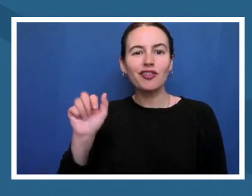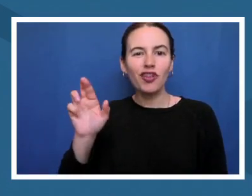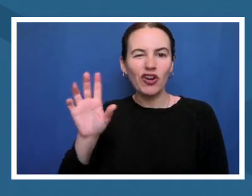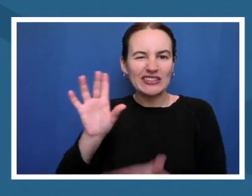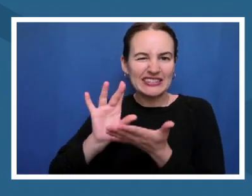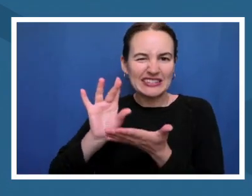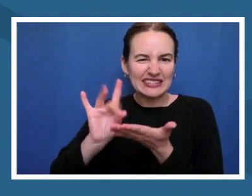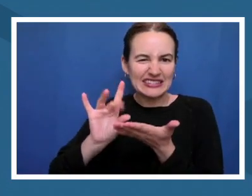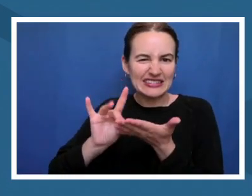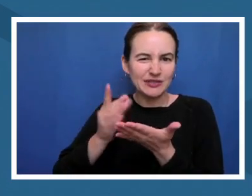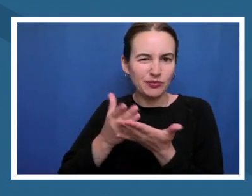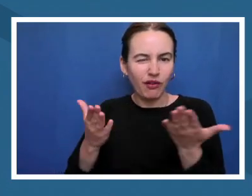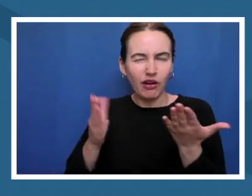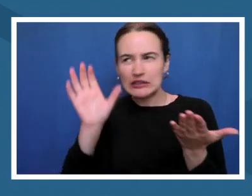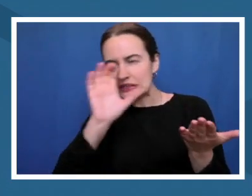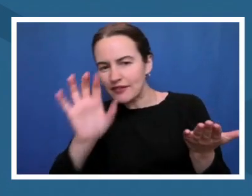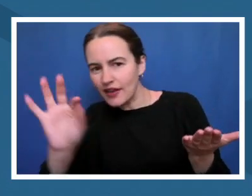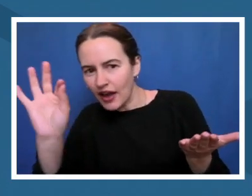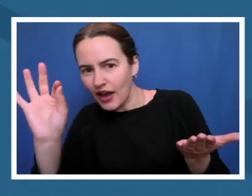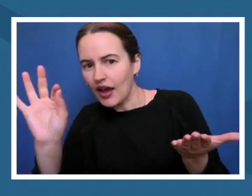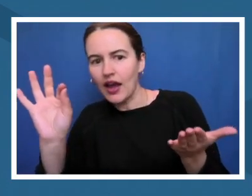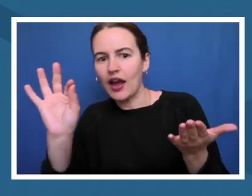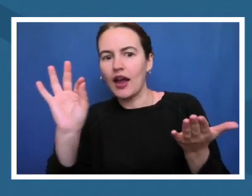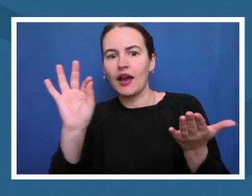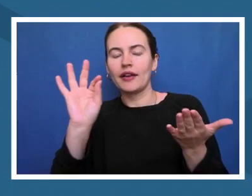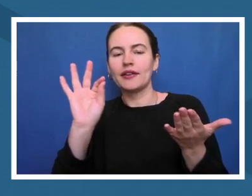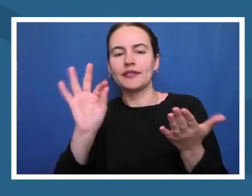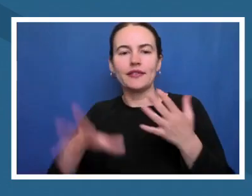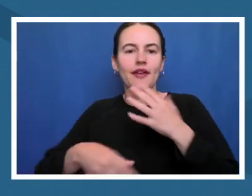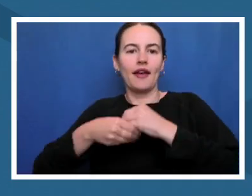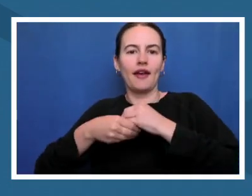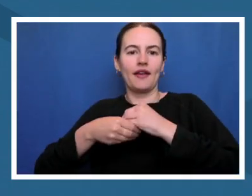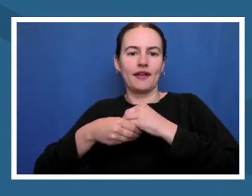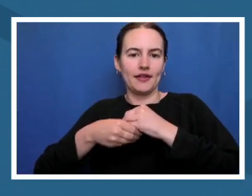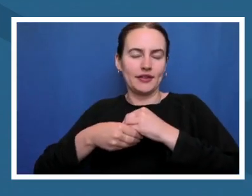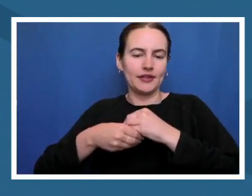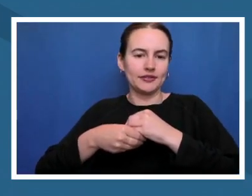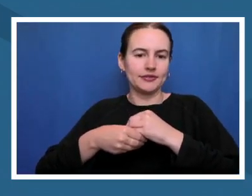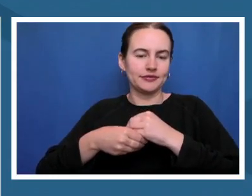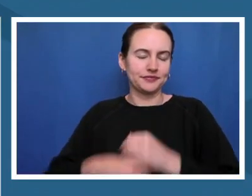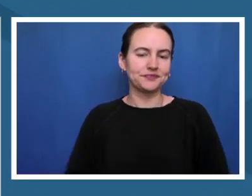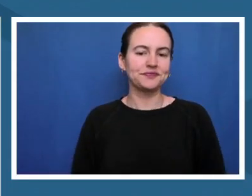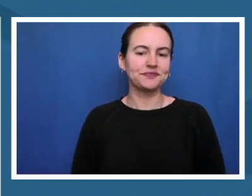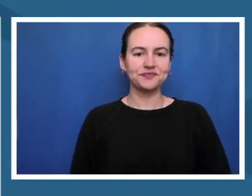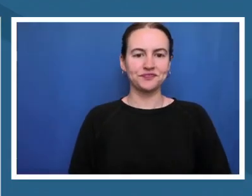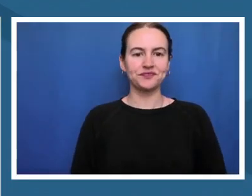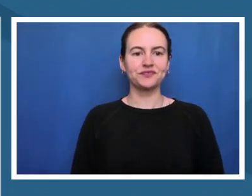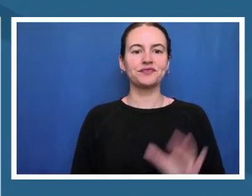and make that and put it over top nice